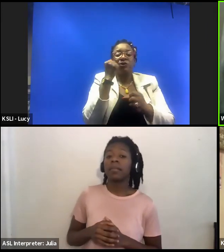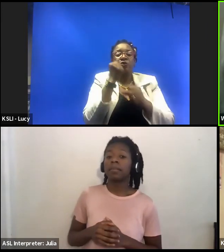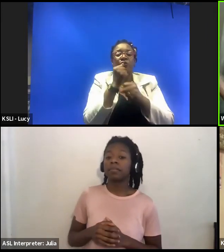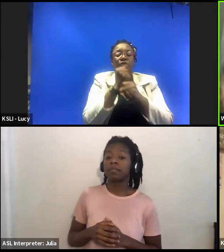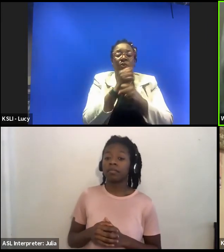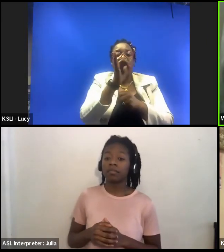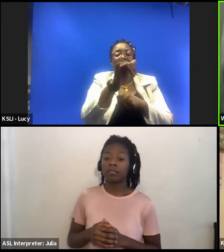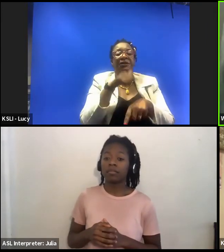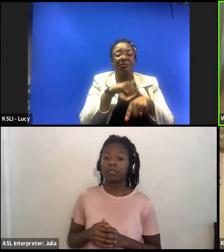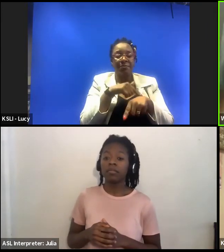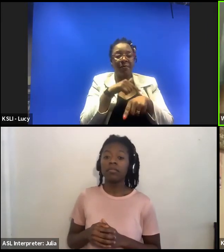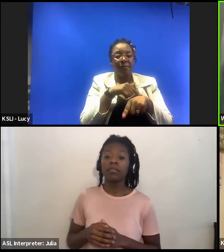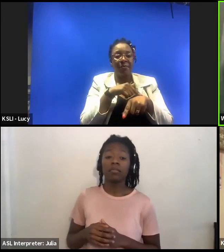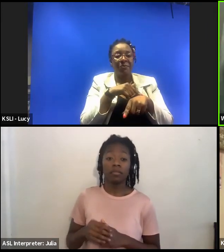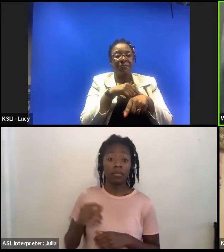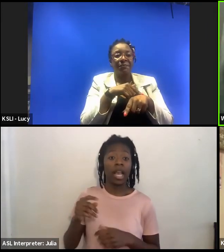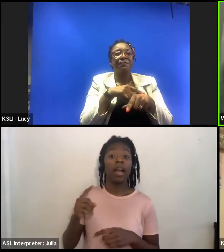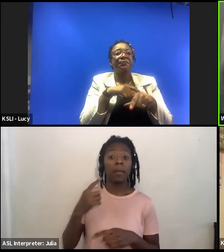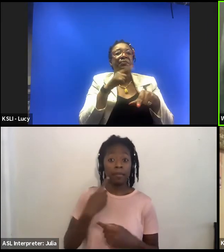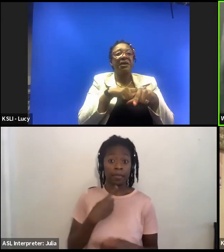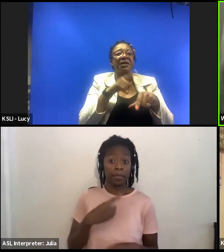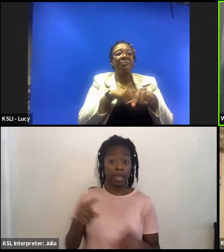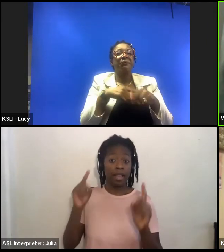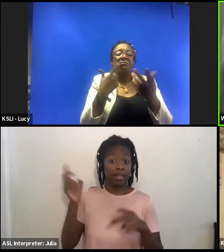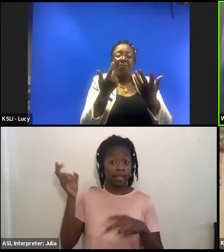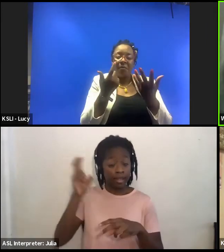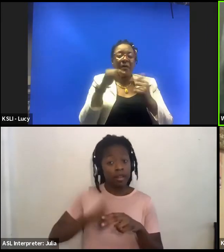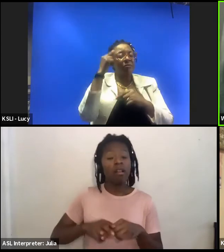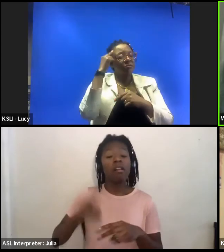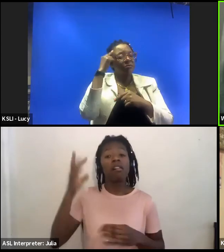Once I sat down and thought about it I realized it's more important